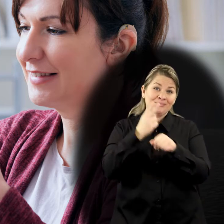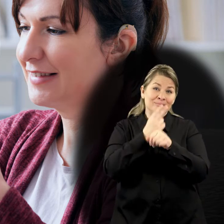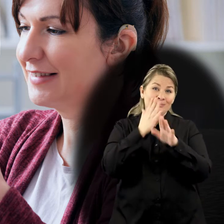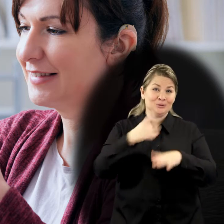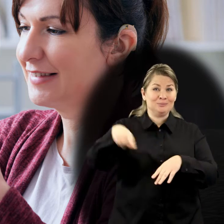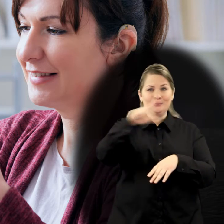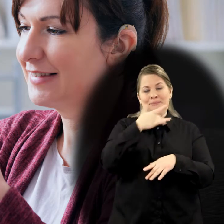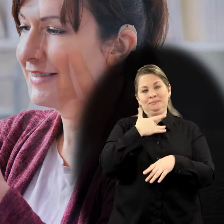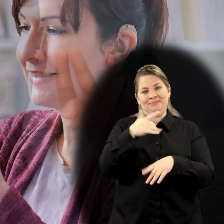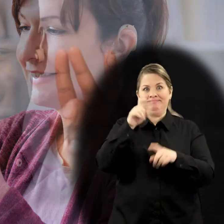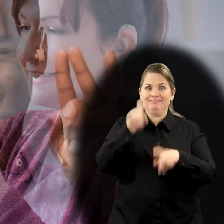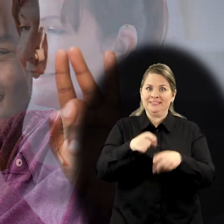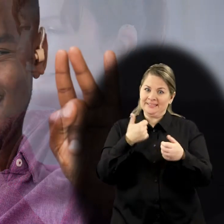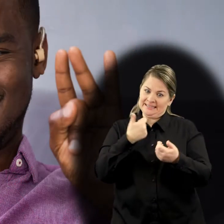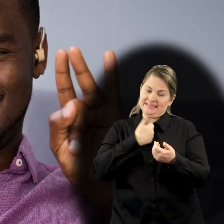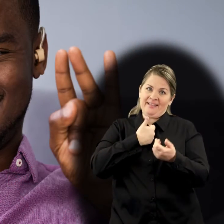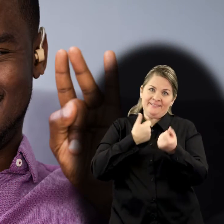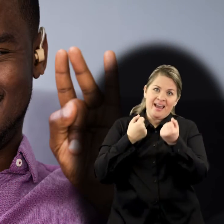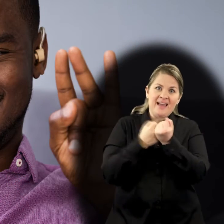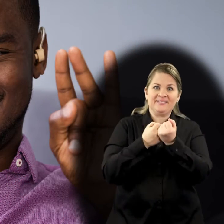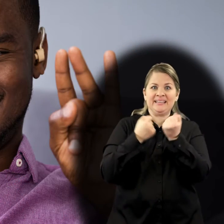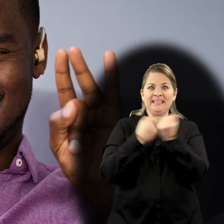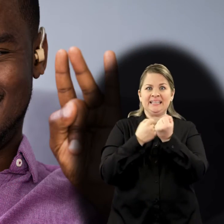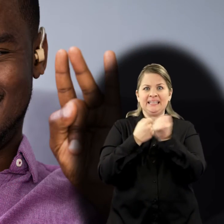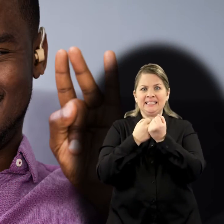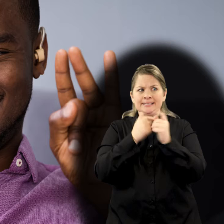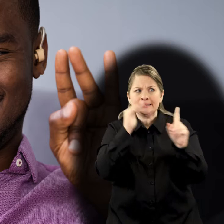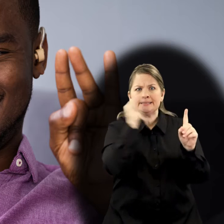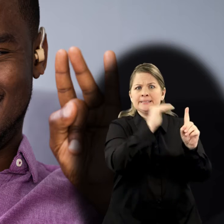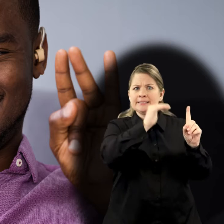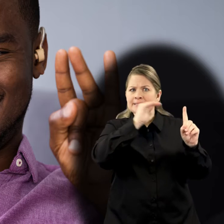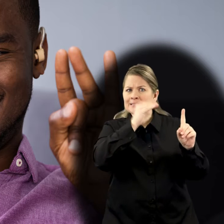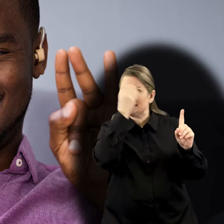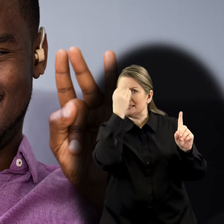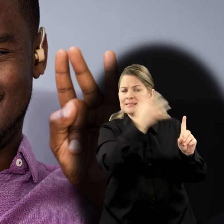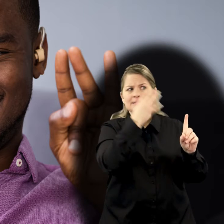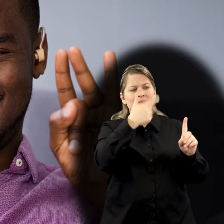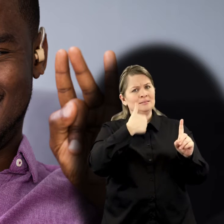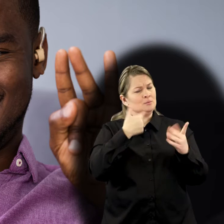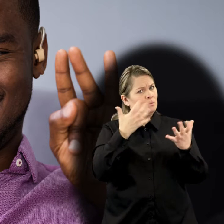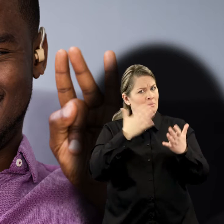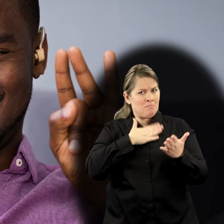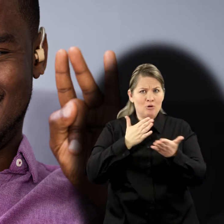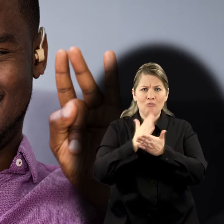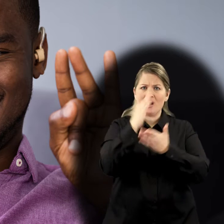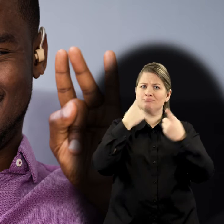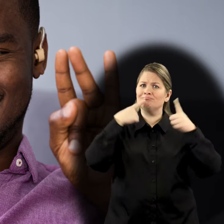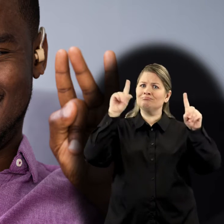Consumers who are deaf often have to advocate for their right to effective communications.